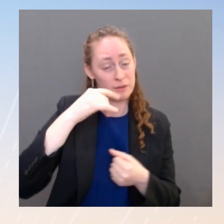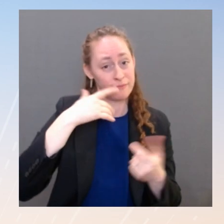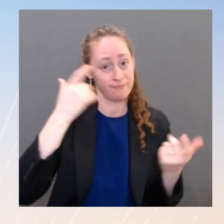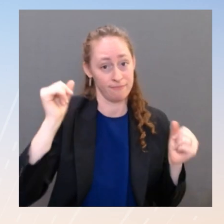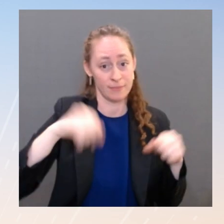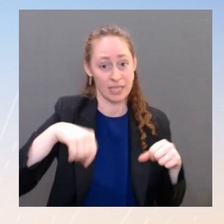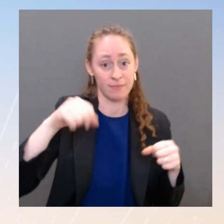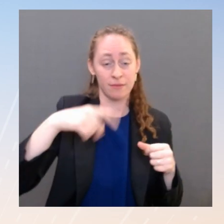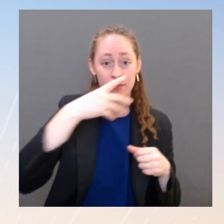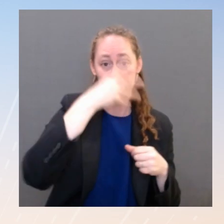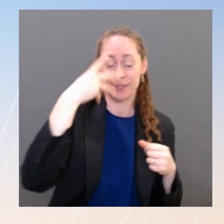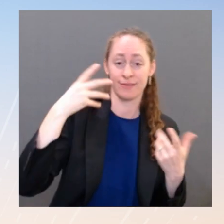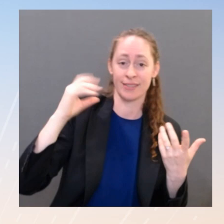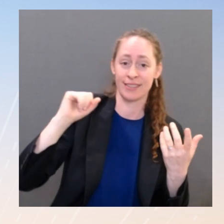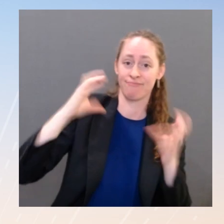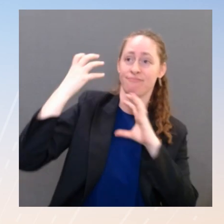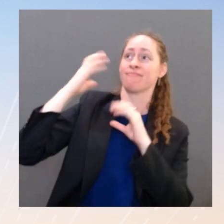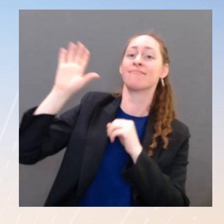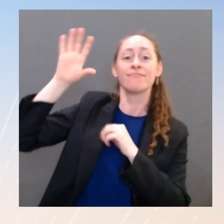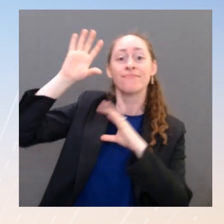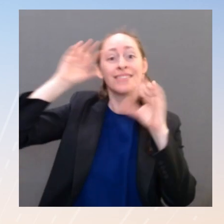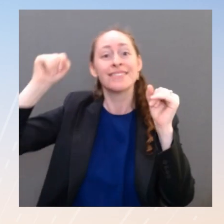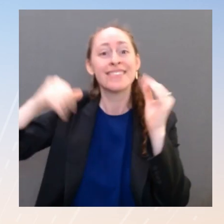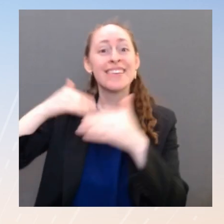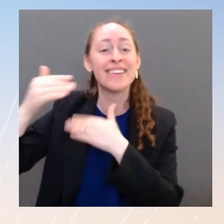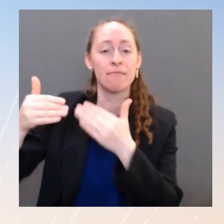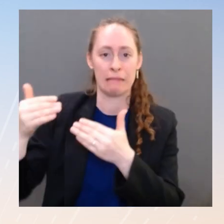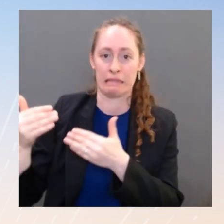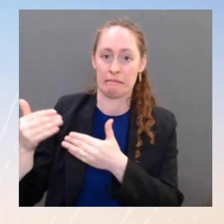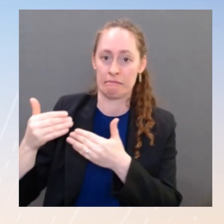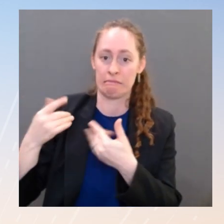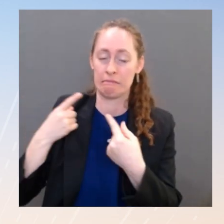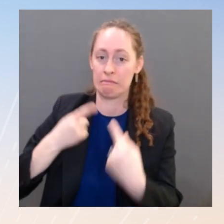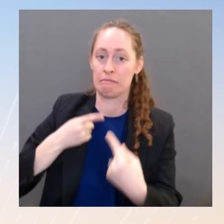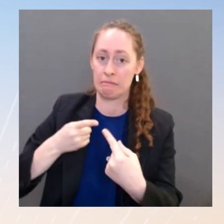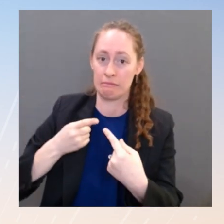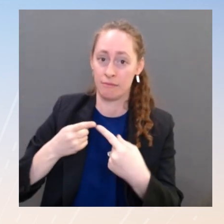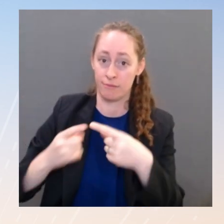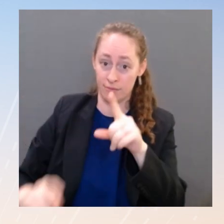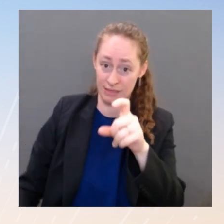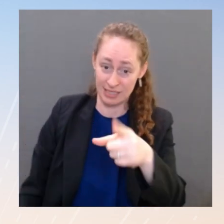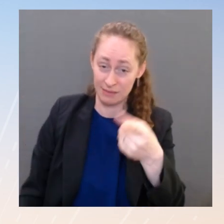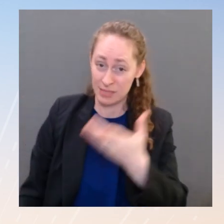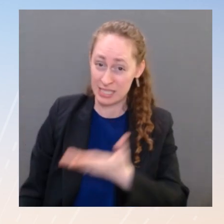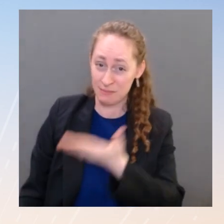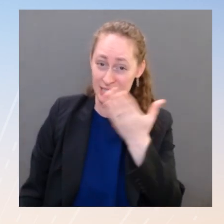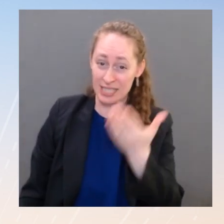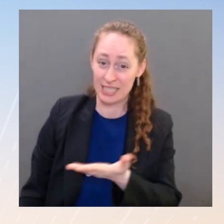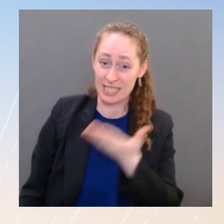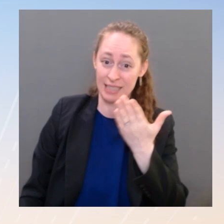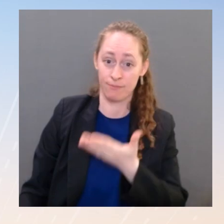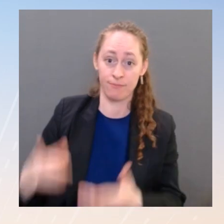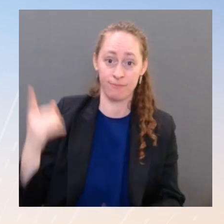that immigration could become a very serious liability for this White House come November? Ms. Psaki: Well, I believe that a lot of the reporting